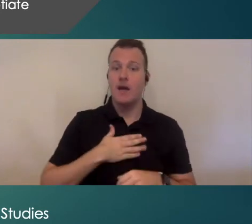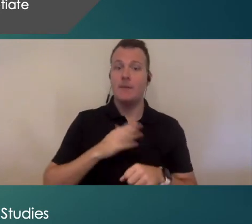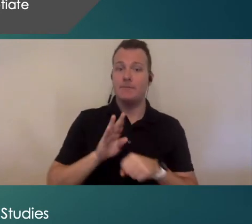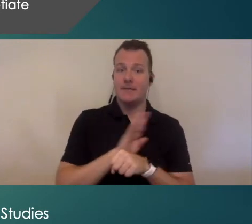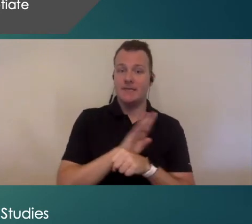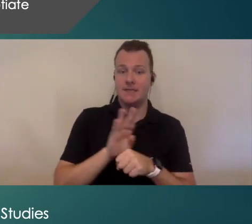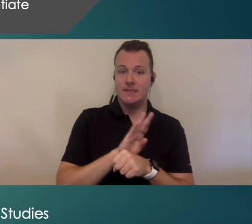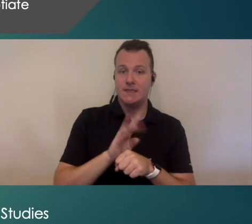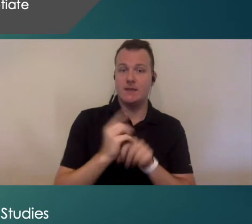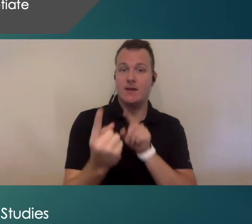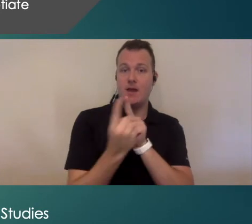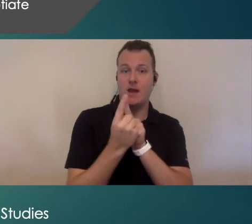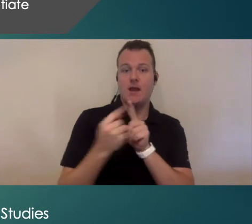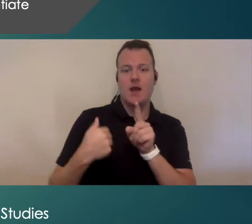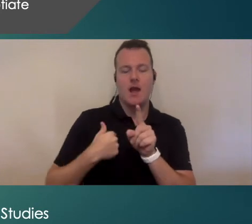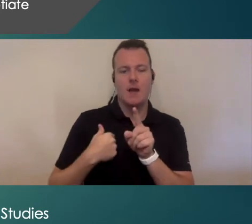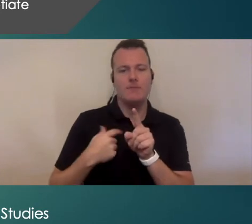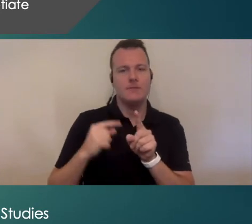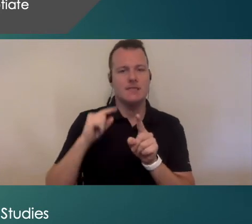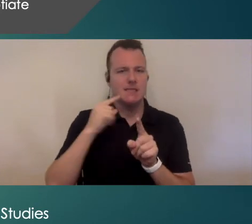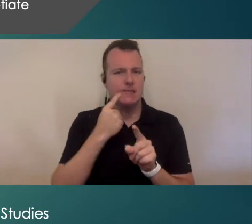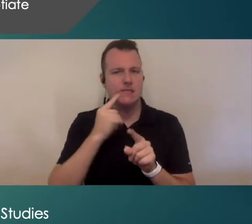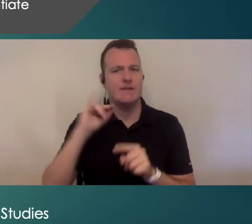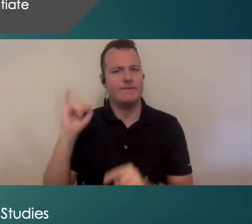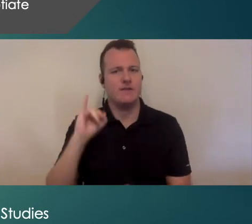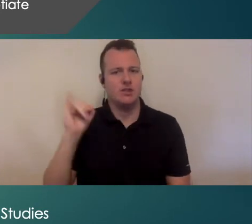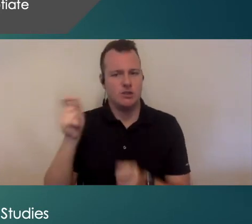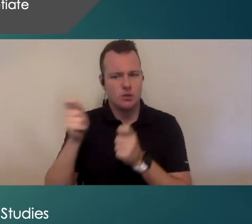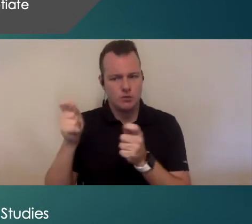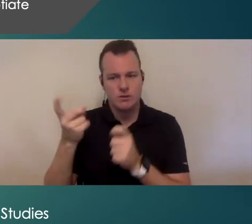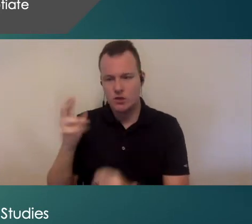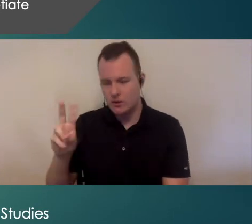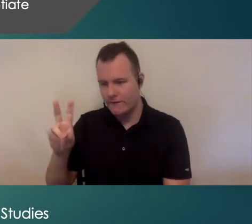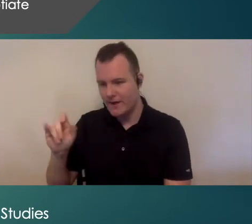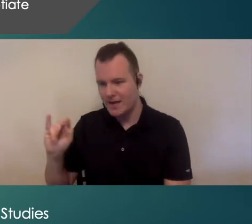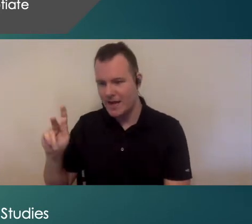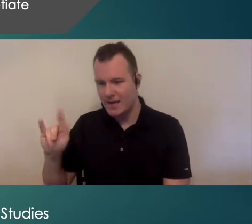practice, and I am very big on infection control. Thank you to Dr. Bankaitis. And